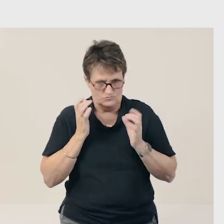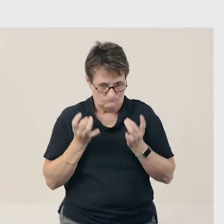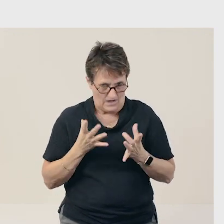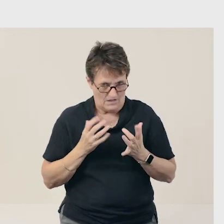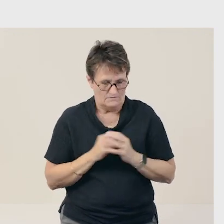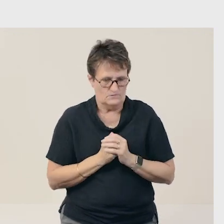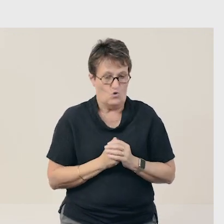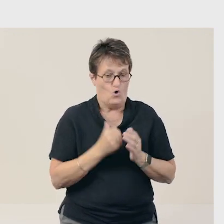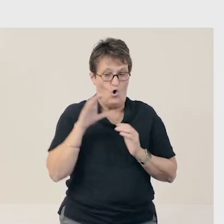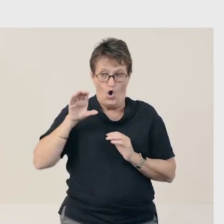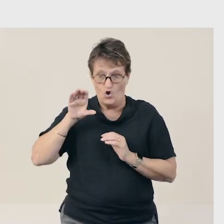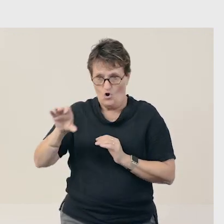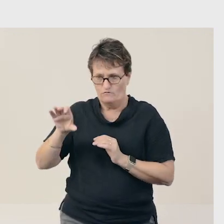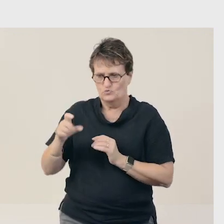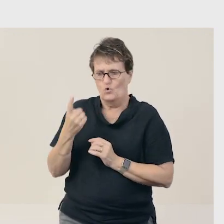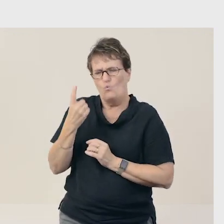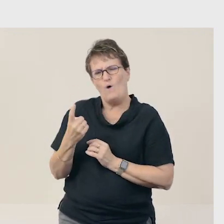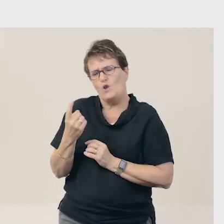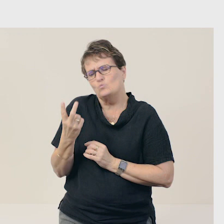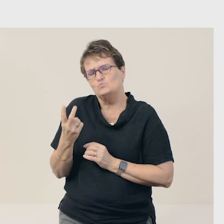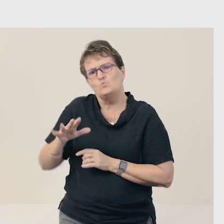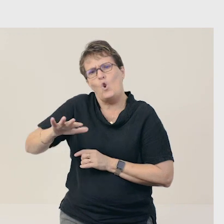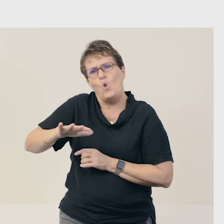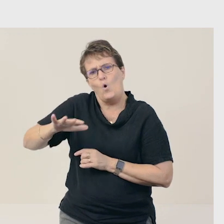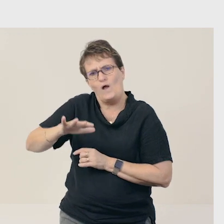Novels only have one or two locations for the setting,